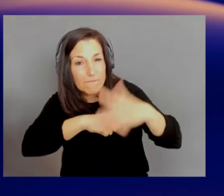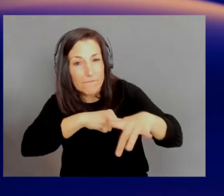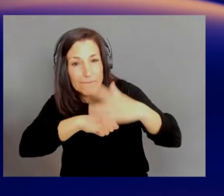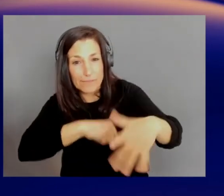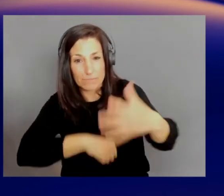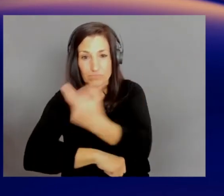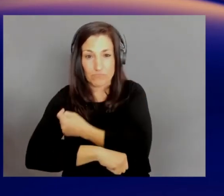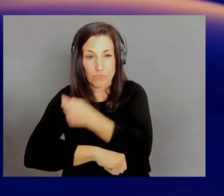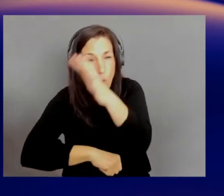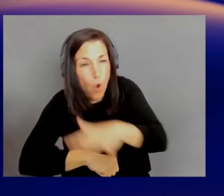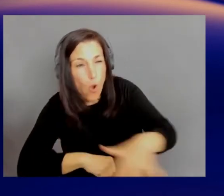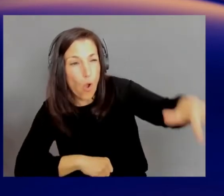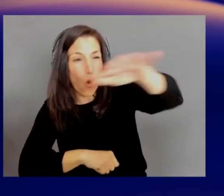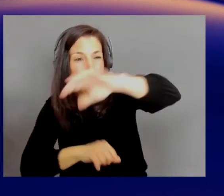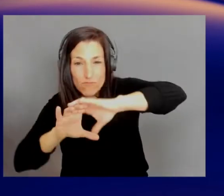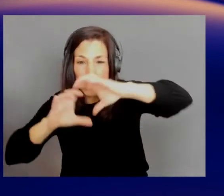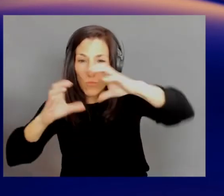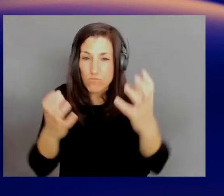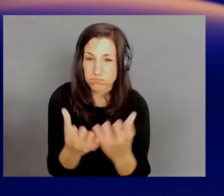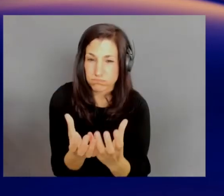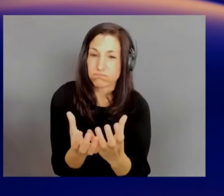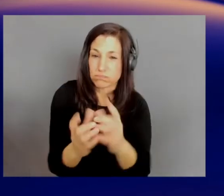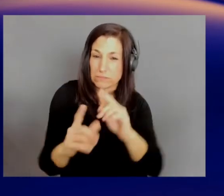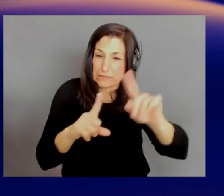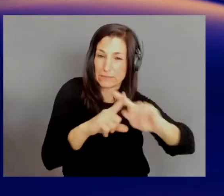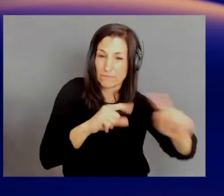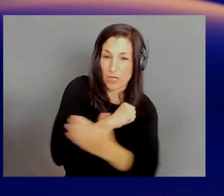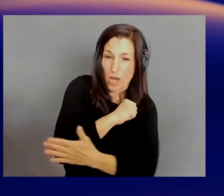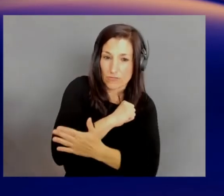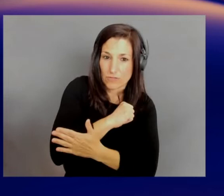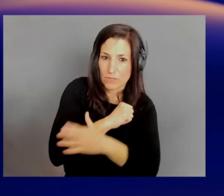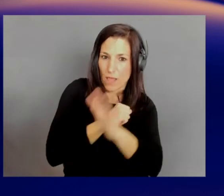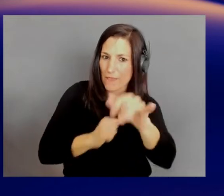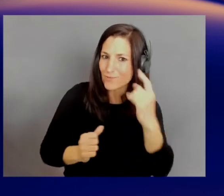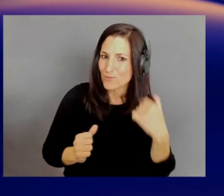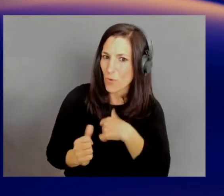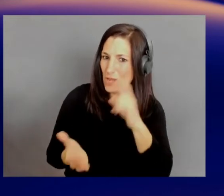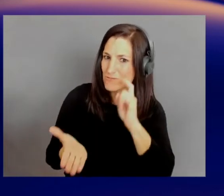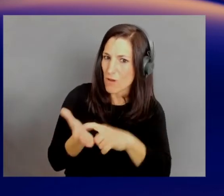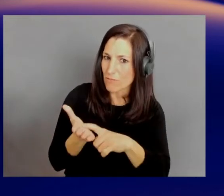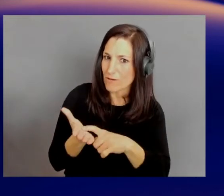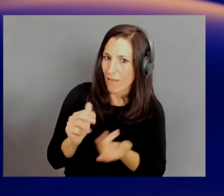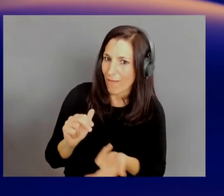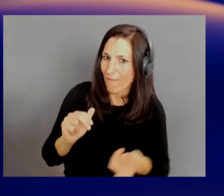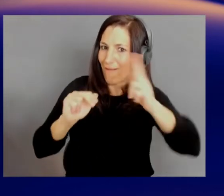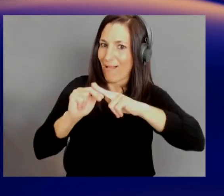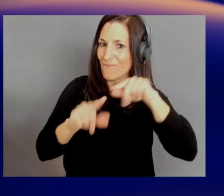These are areas where we saw some of the biggest uptakes. Not just from text messaging, but across the board.